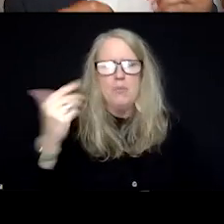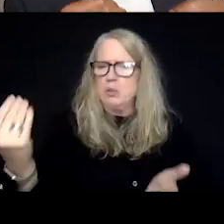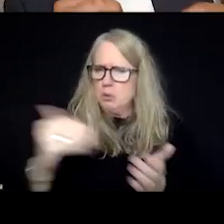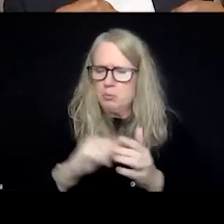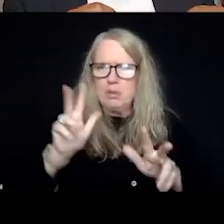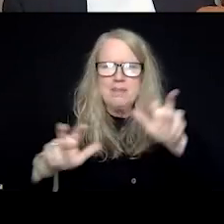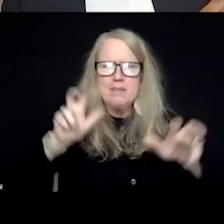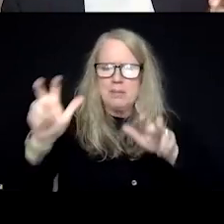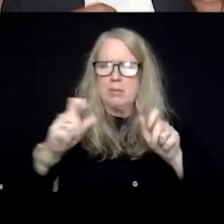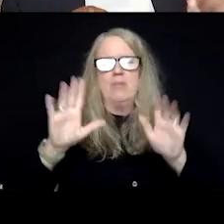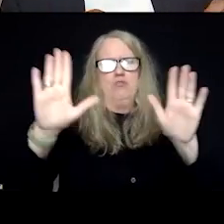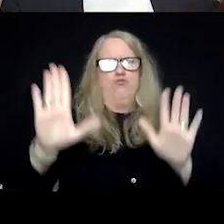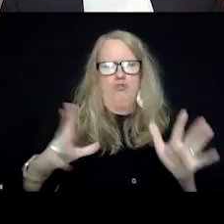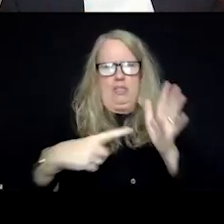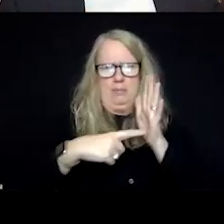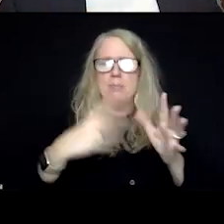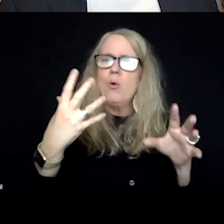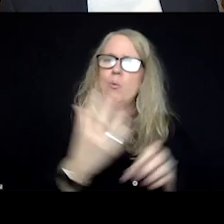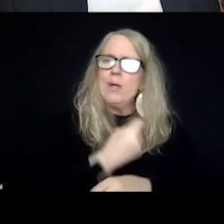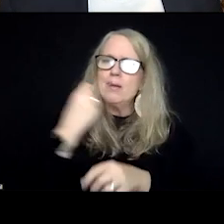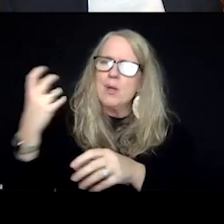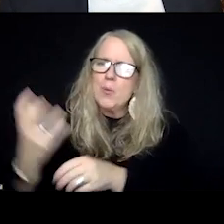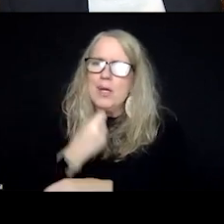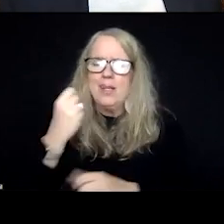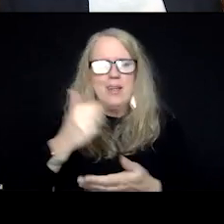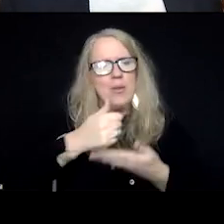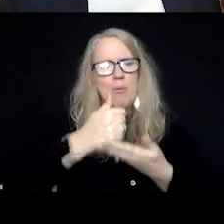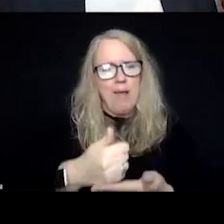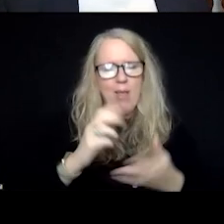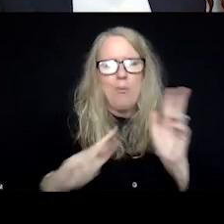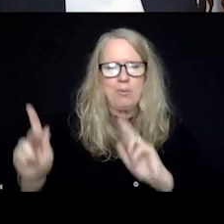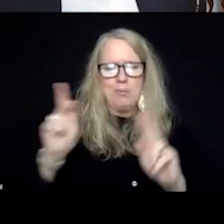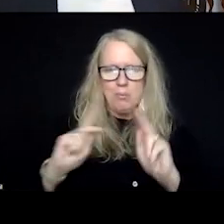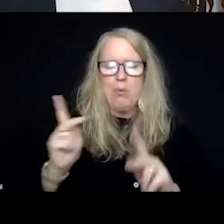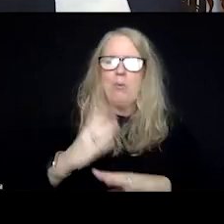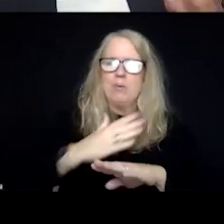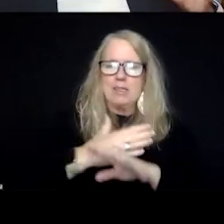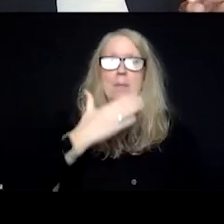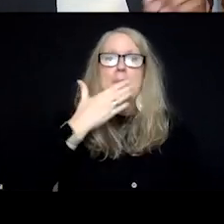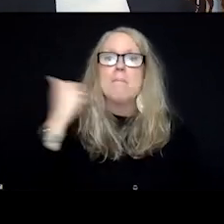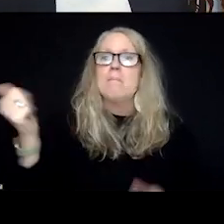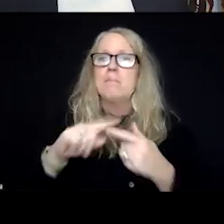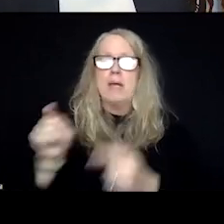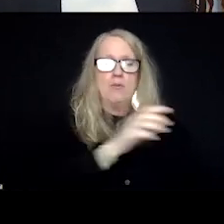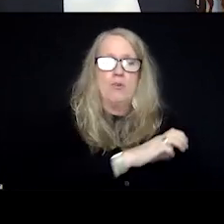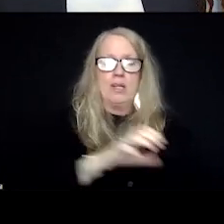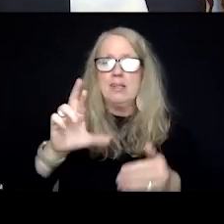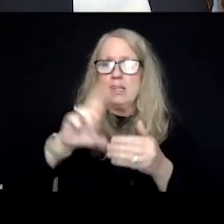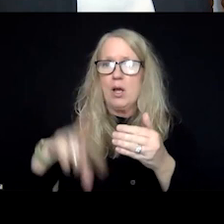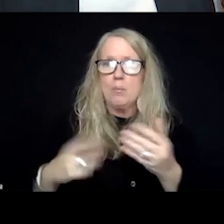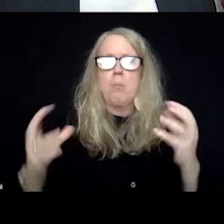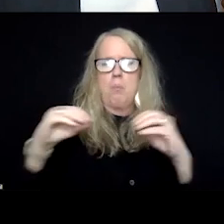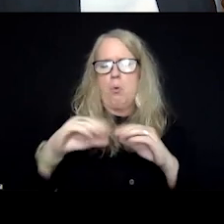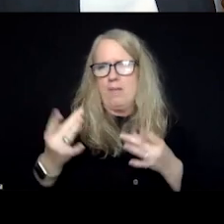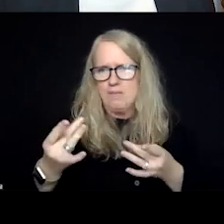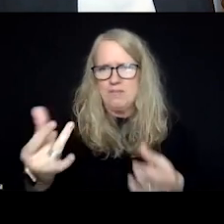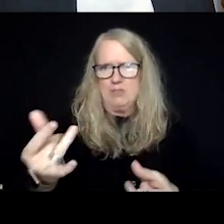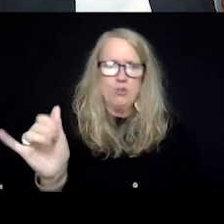IT IS A WIN WIN FOR BETTER OUTCOMES AND BEING MORE EFFICIENT.